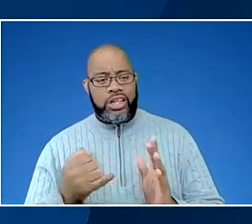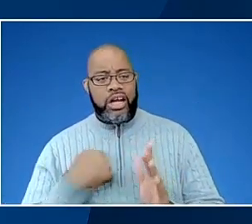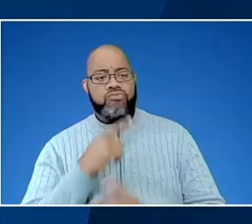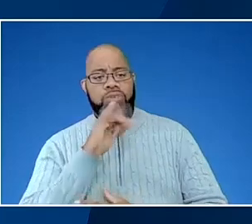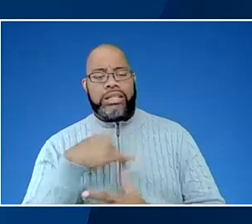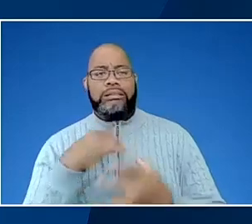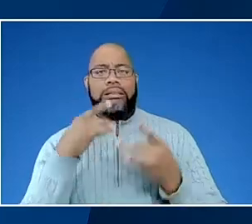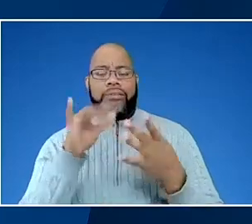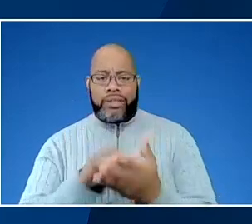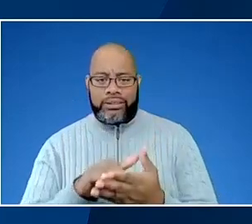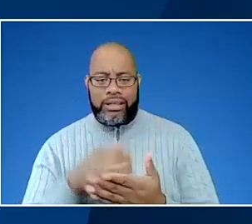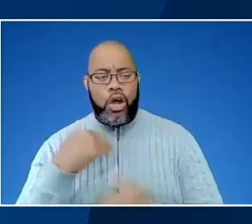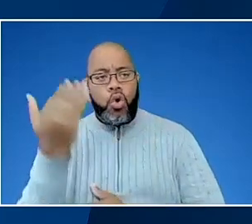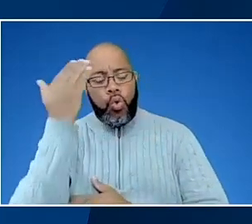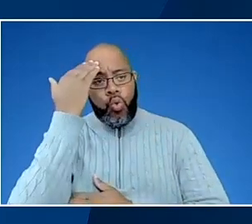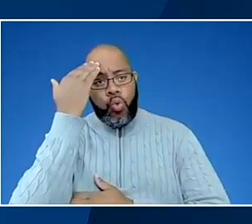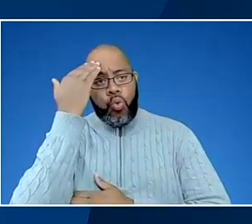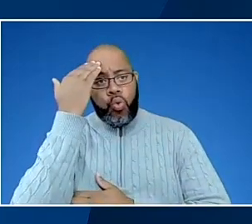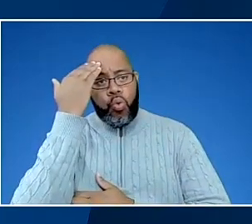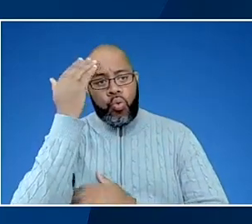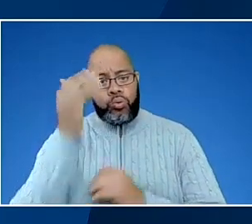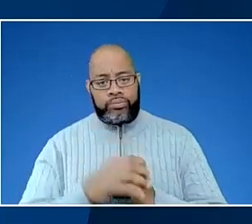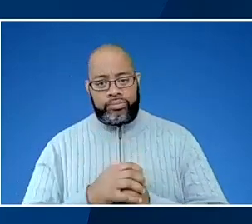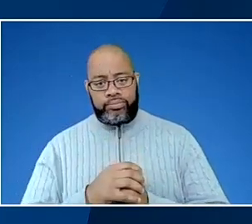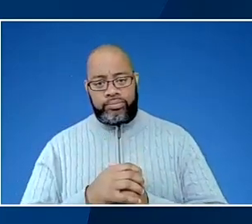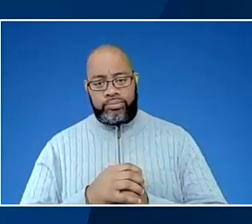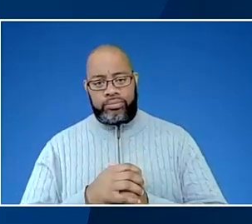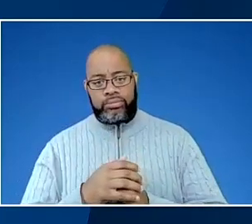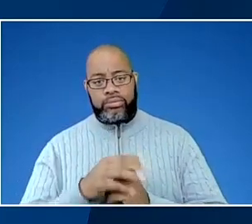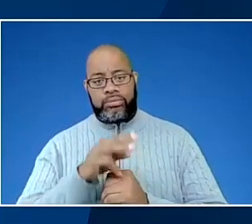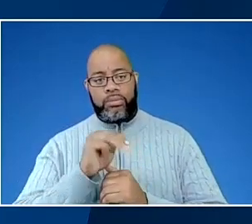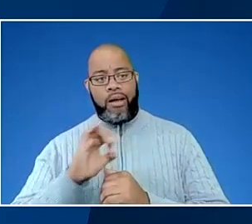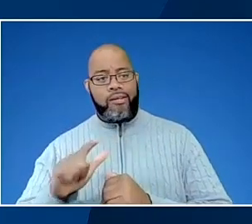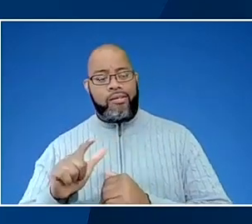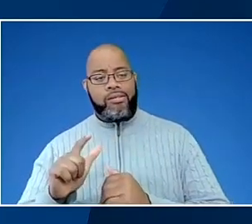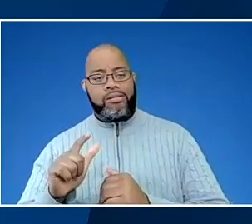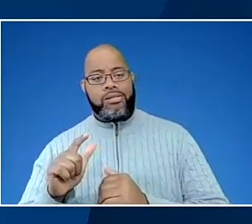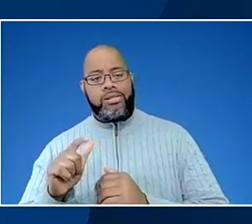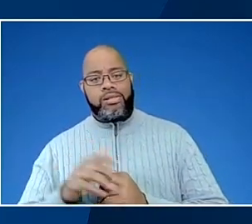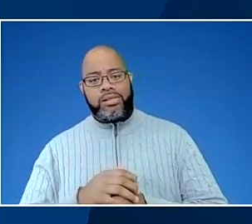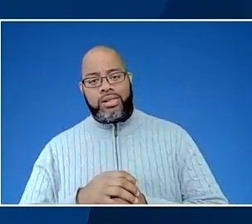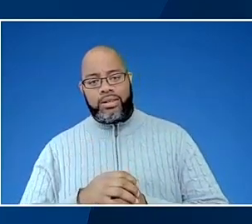And I know that in Michael's emails that